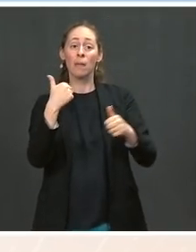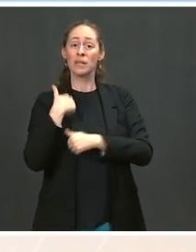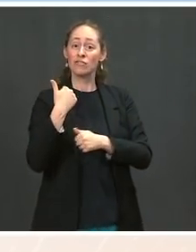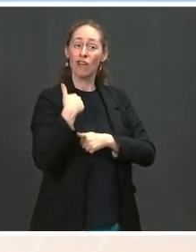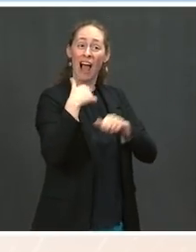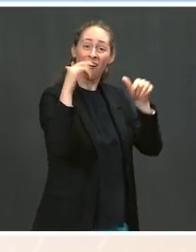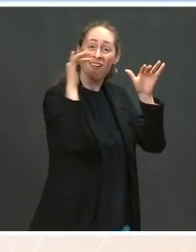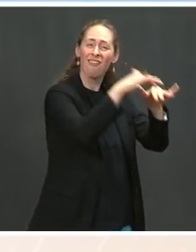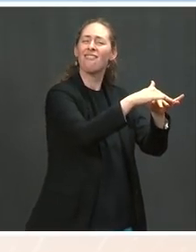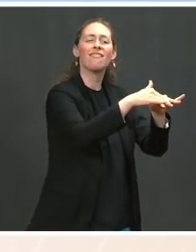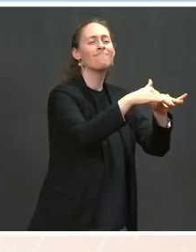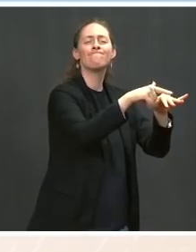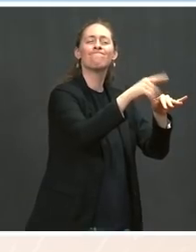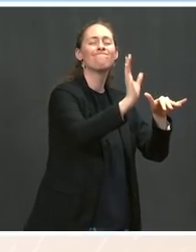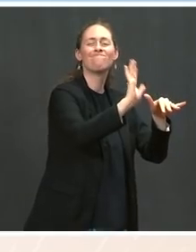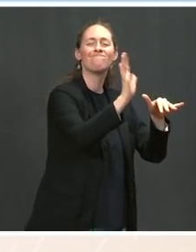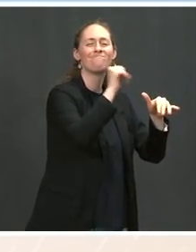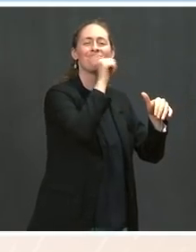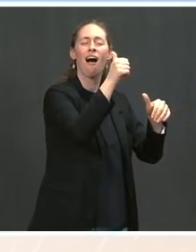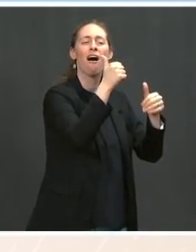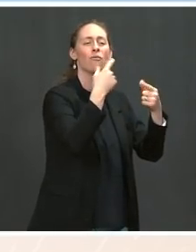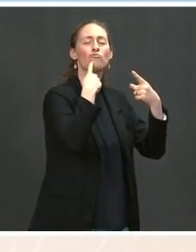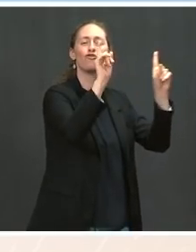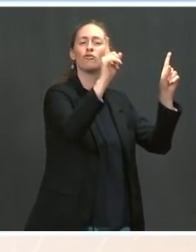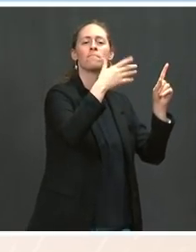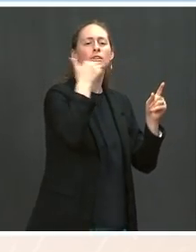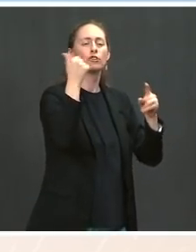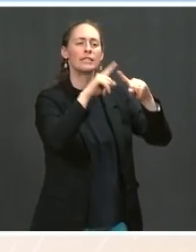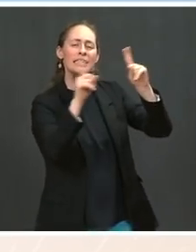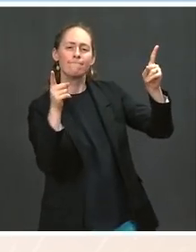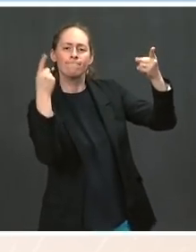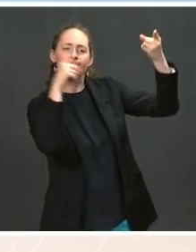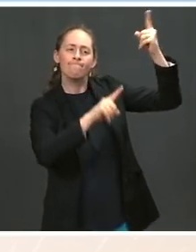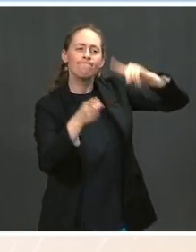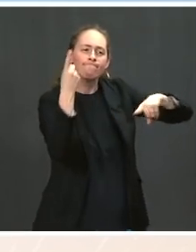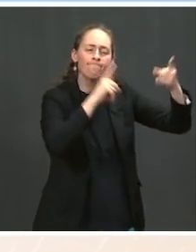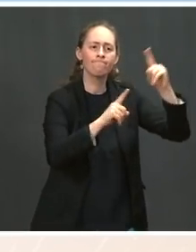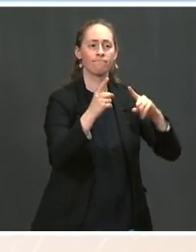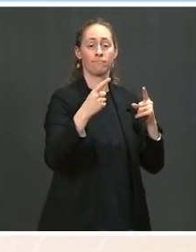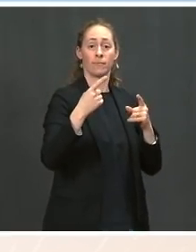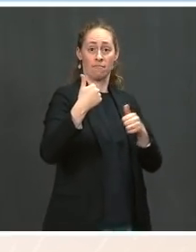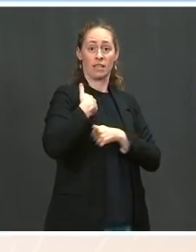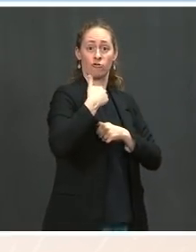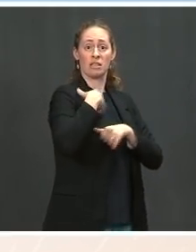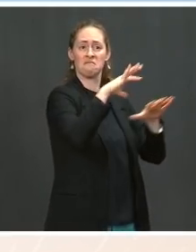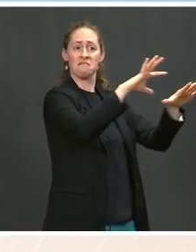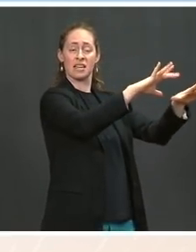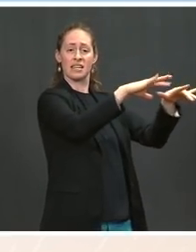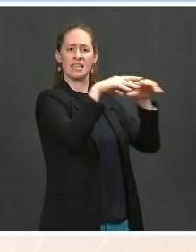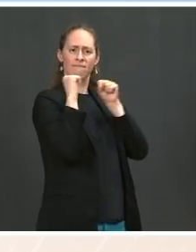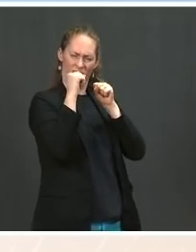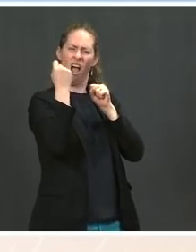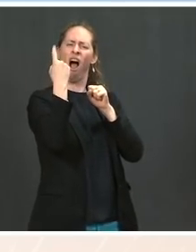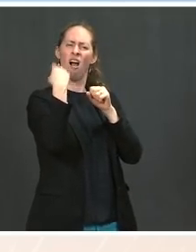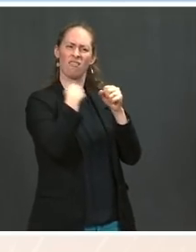And even as we are withdrawing our troops, we will continue to support diplomatic and humanitarian work.